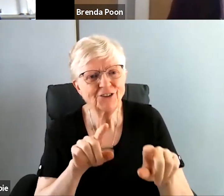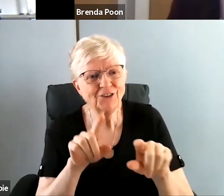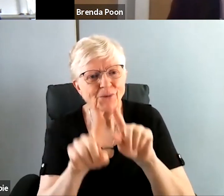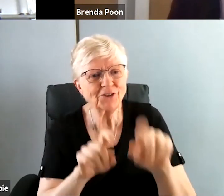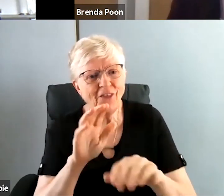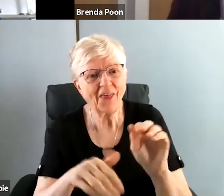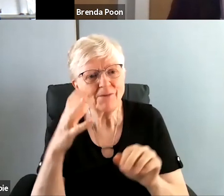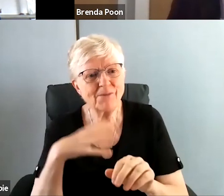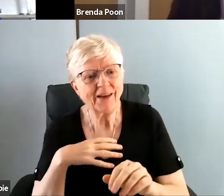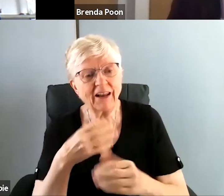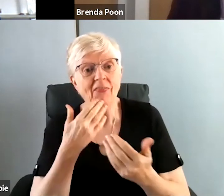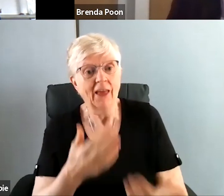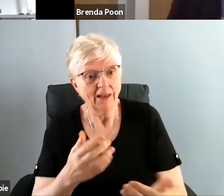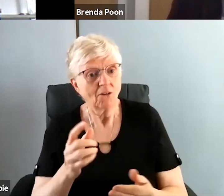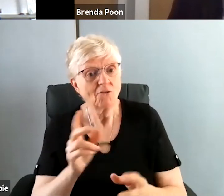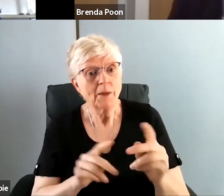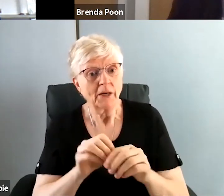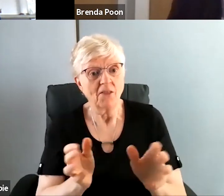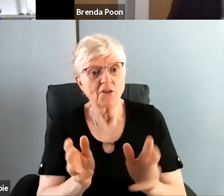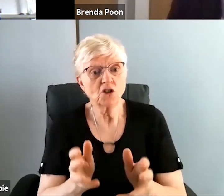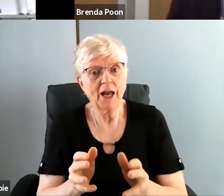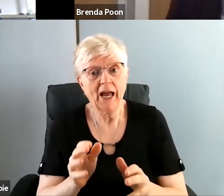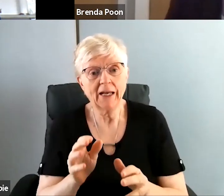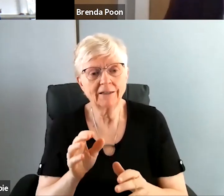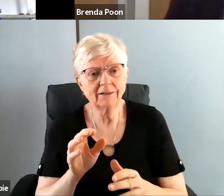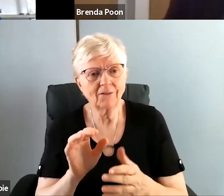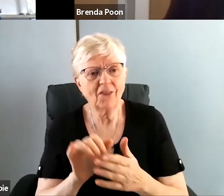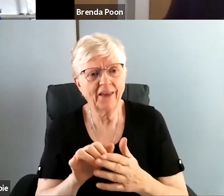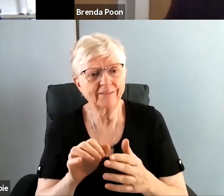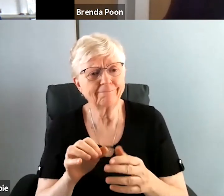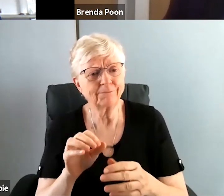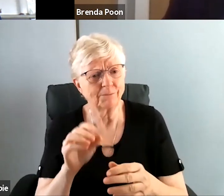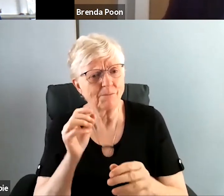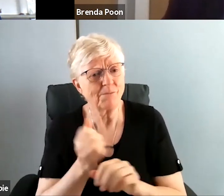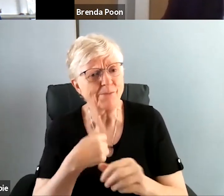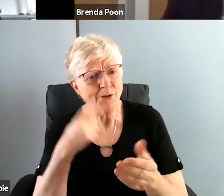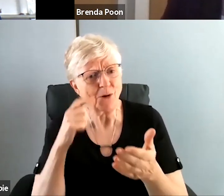I'M NOT SURE WHY WE GOT HIGHER RESPONSE RATES, AND THANKS TO THOSE IN THE CHAT, I THINK THAT HIGHLIGHTED MY CROSSED